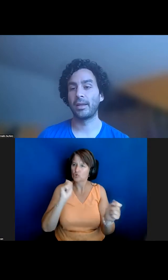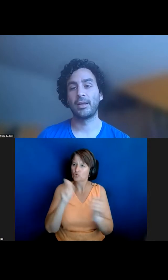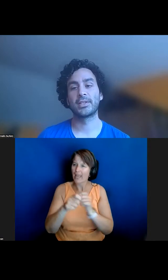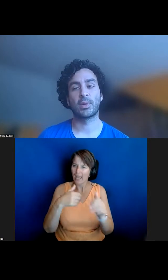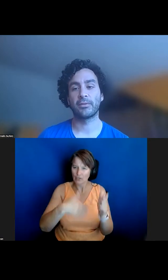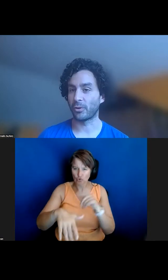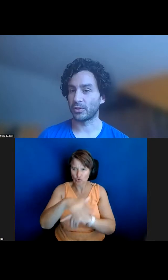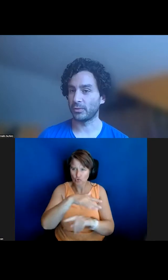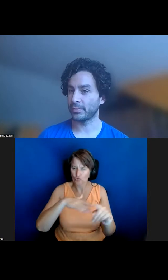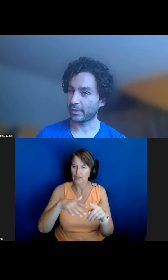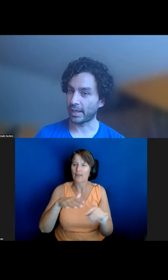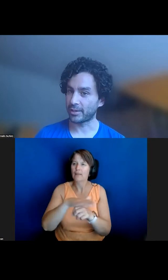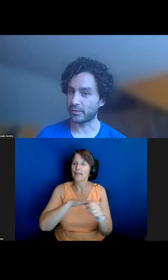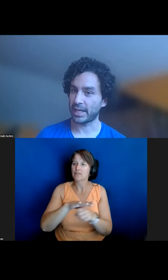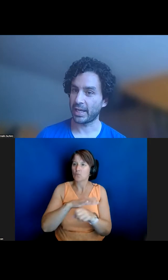So, without further ado, I'll hand over to Amy.